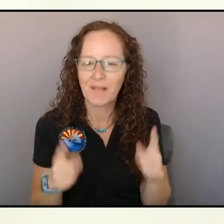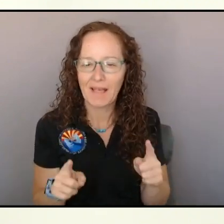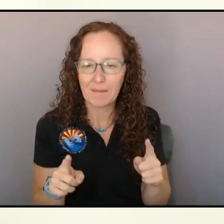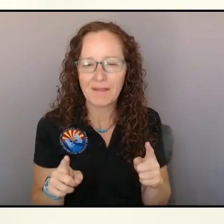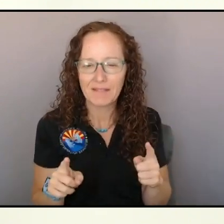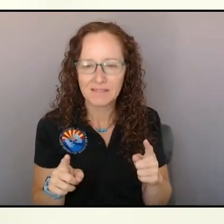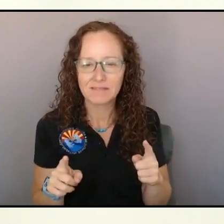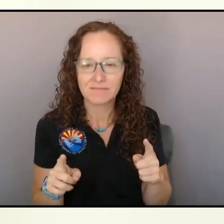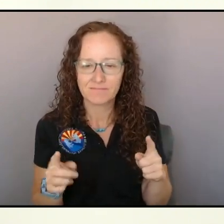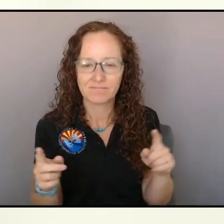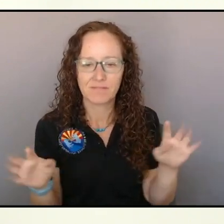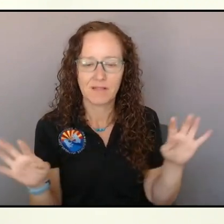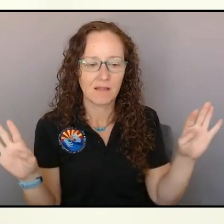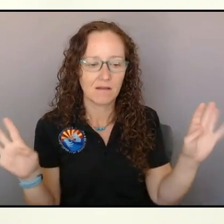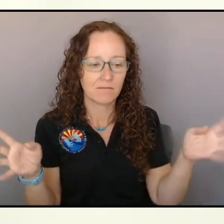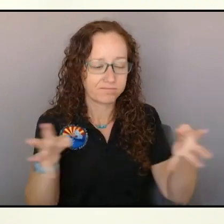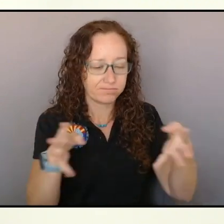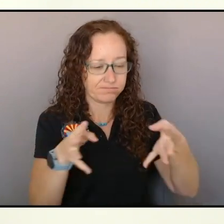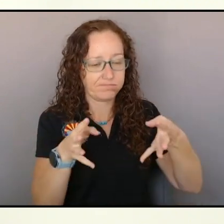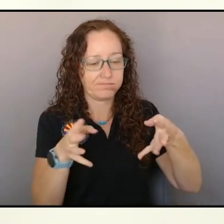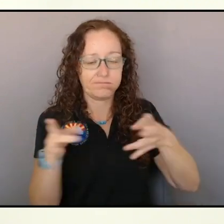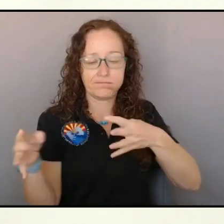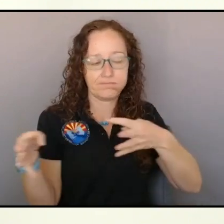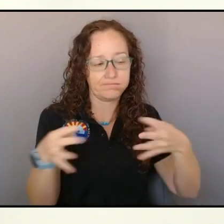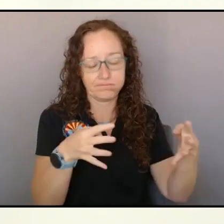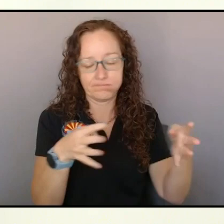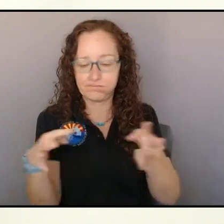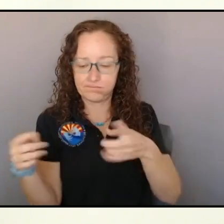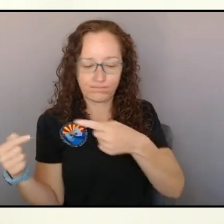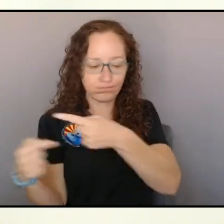try to go one way or the other in response to all this